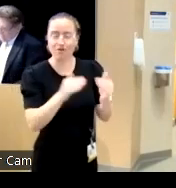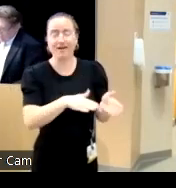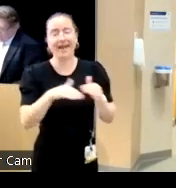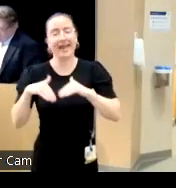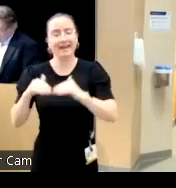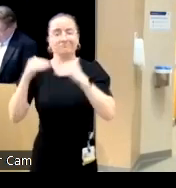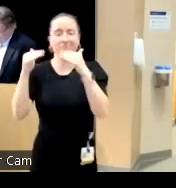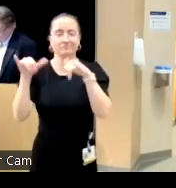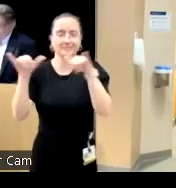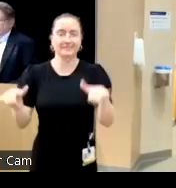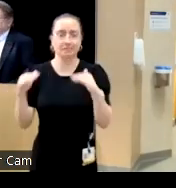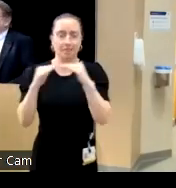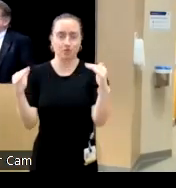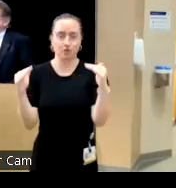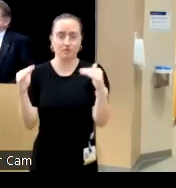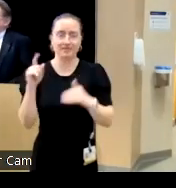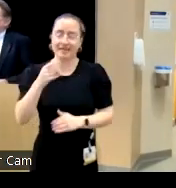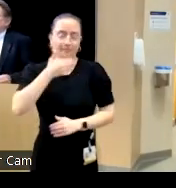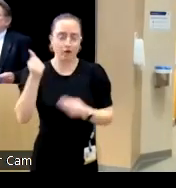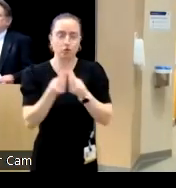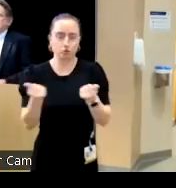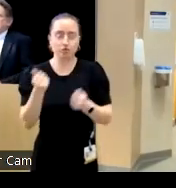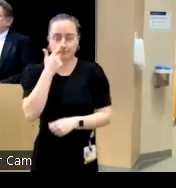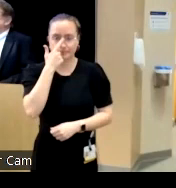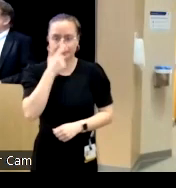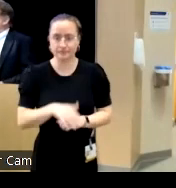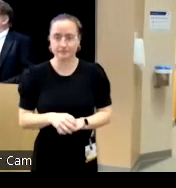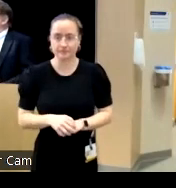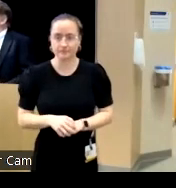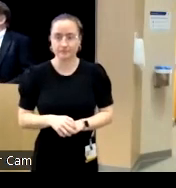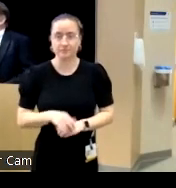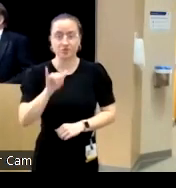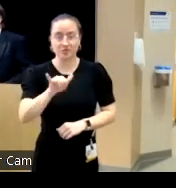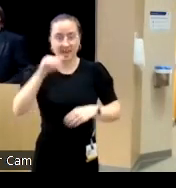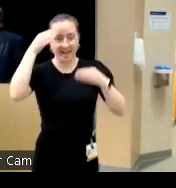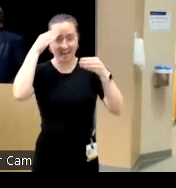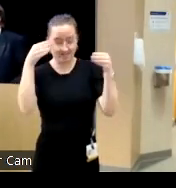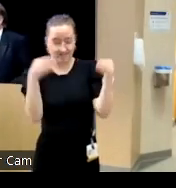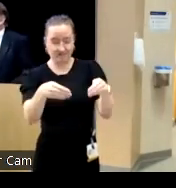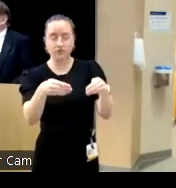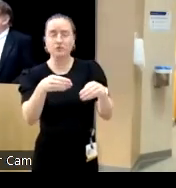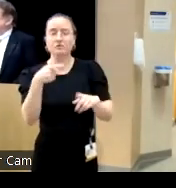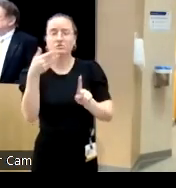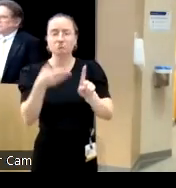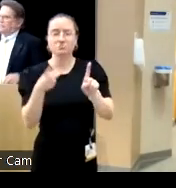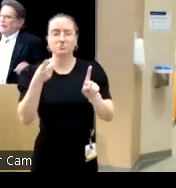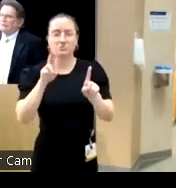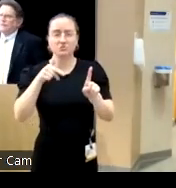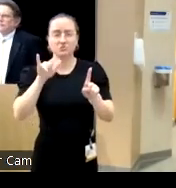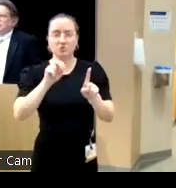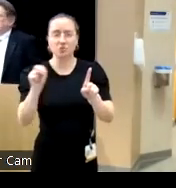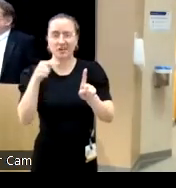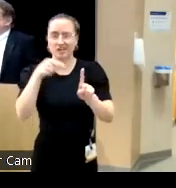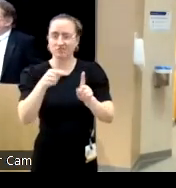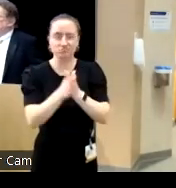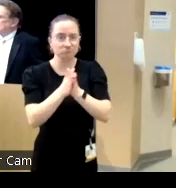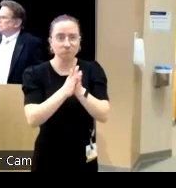so with uh that Focus Camille has been very productive she's got around 50 peer-reviewed